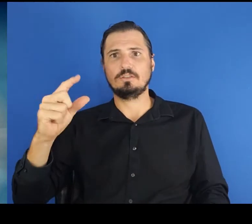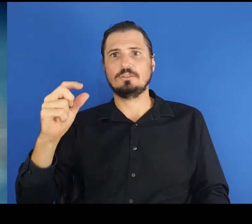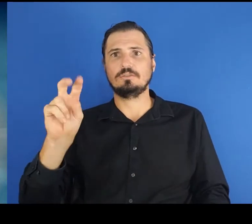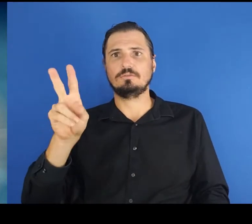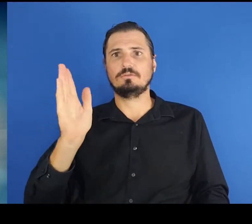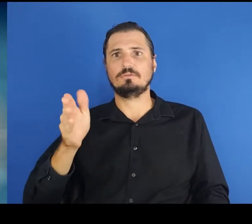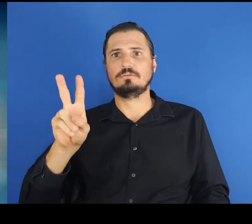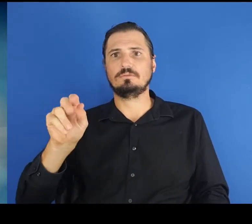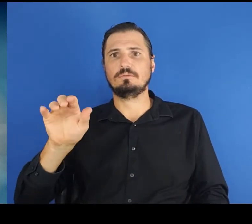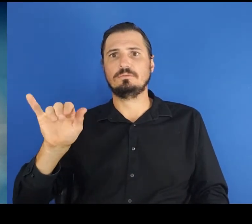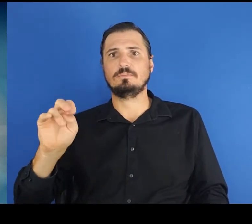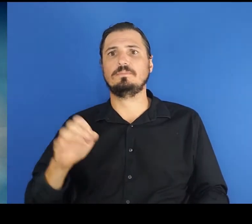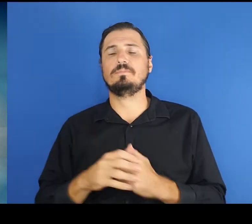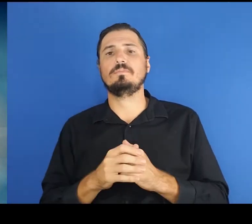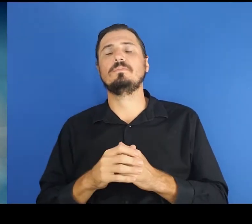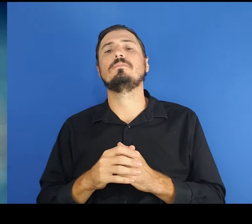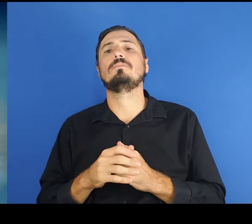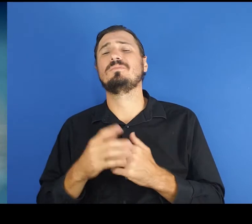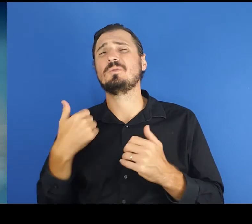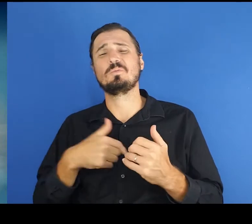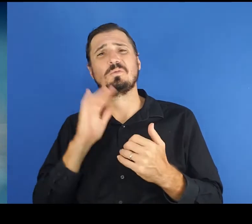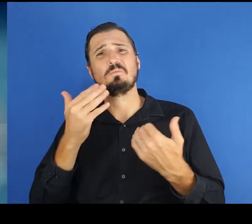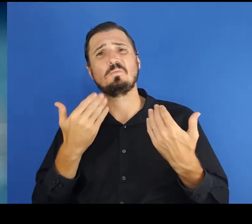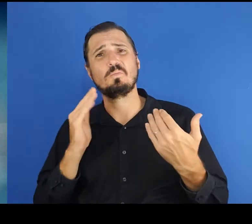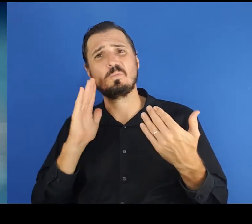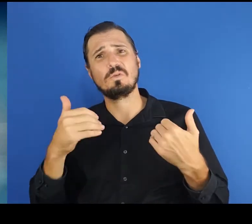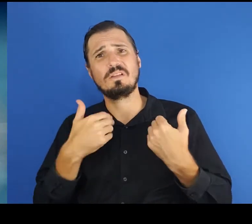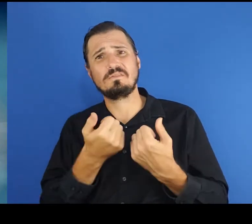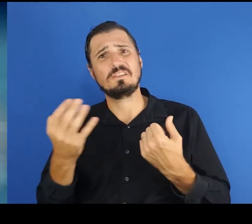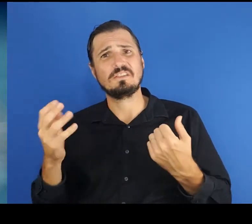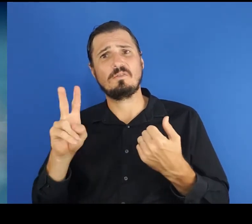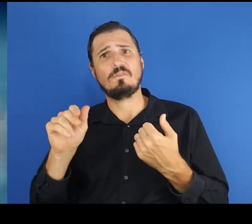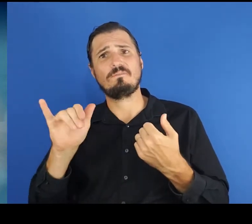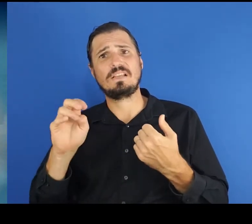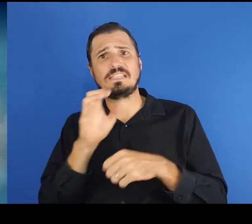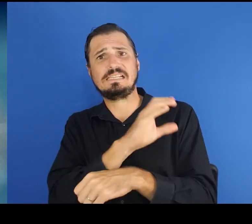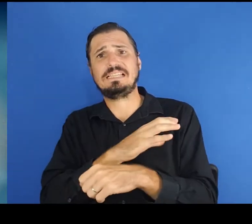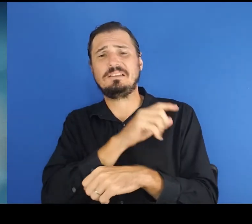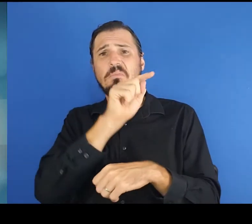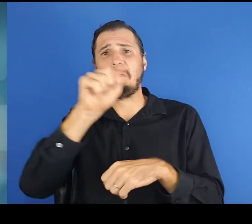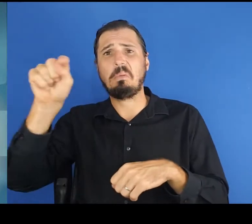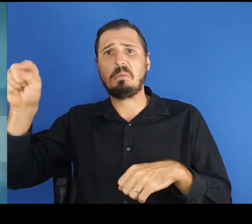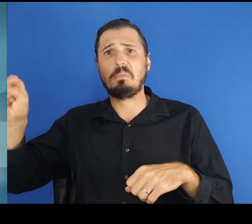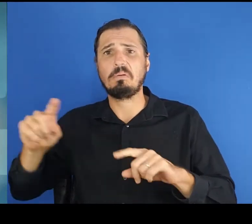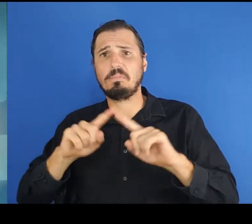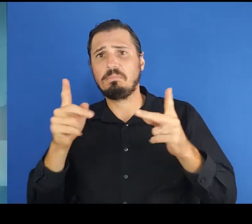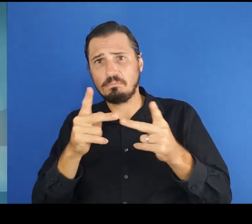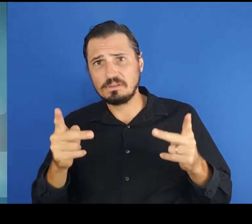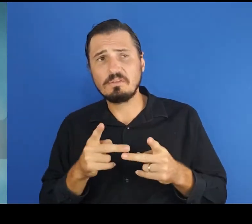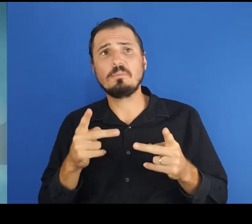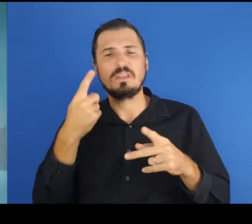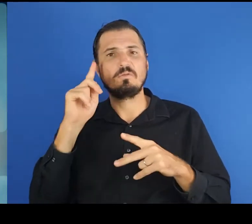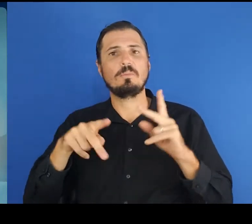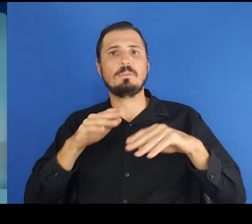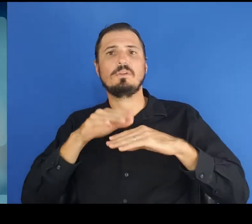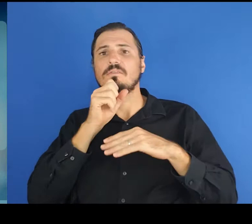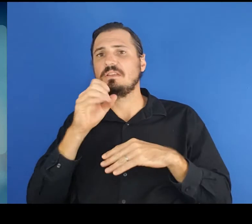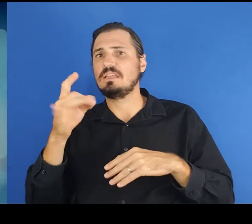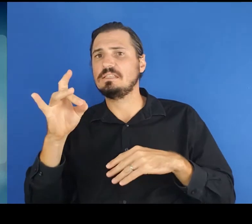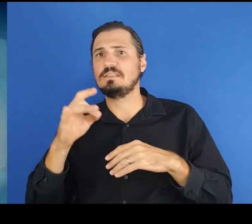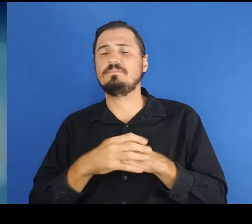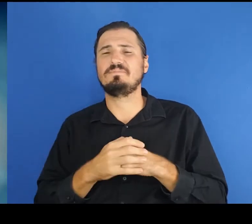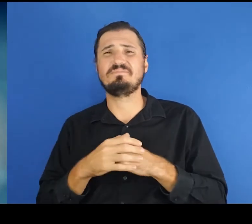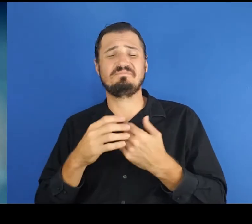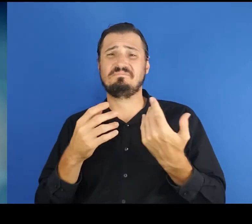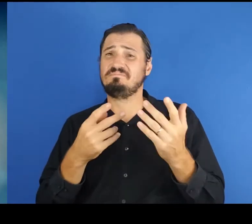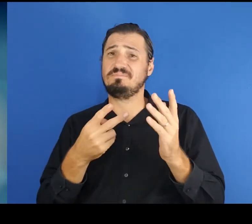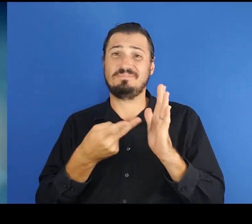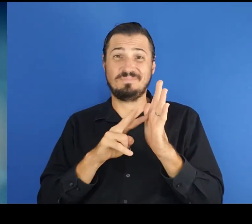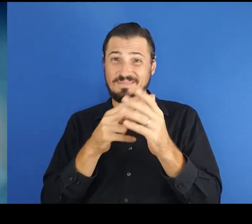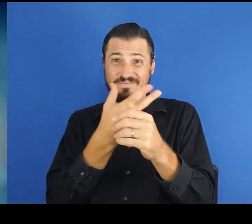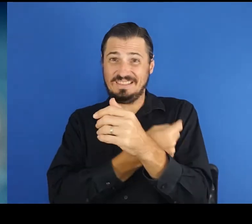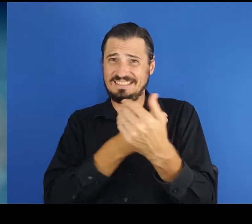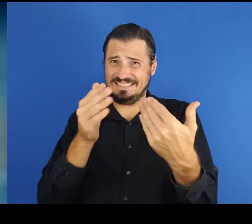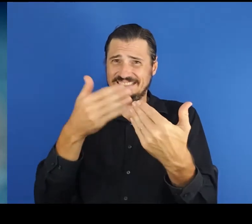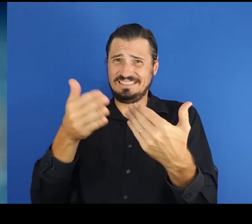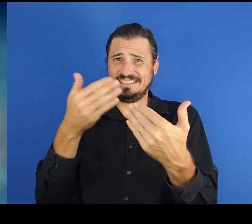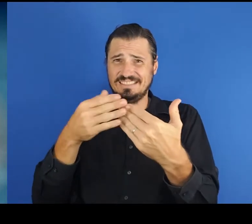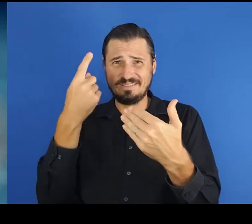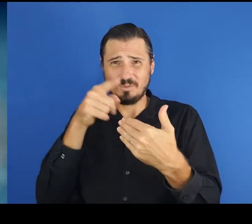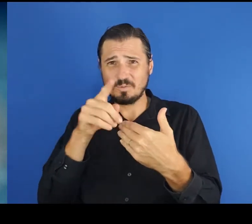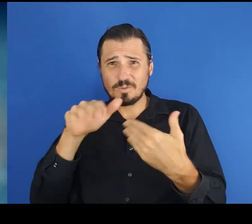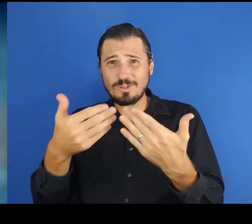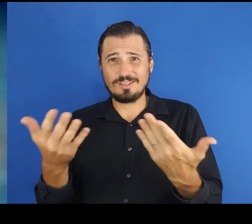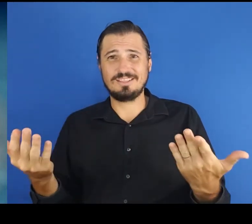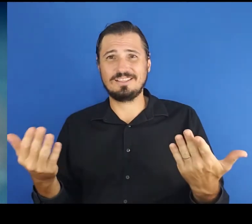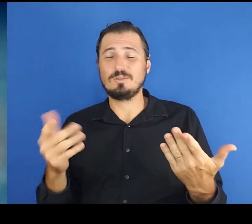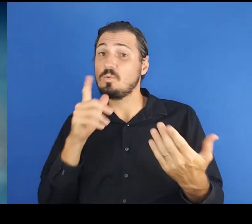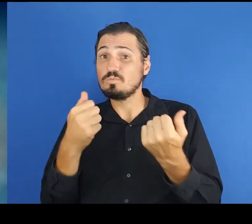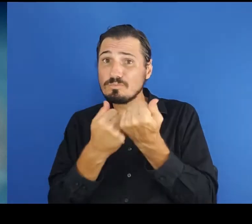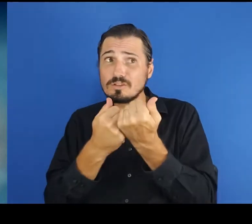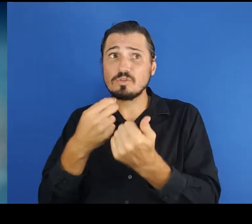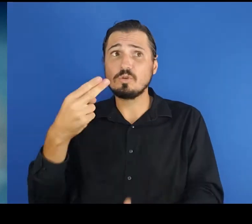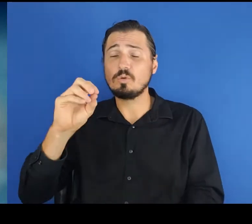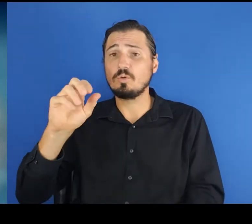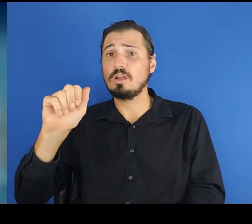There are also several upcoming pop-up vaccine clinics scheduled in the coming weeks for those 18 and older, making vaccination even more convenient. They are sponsored by Ho`ola Lahui